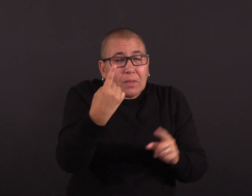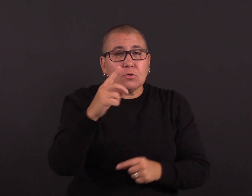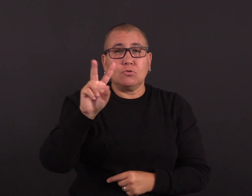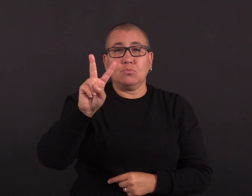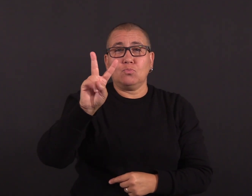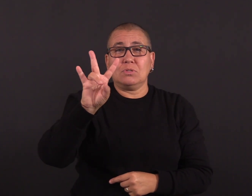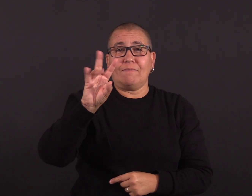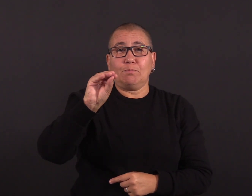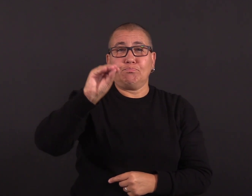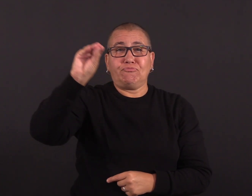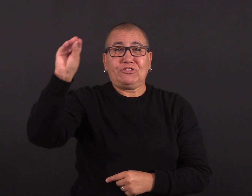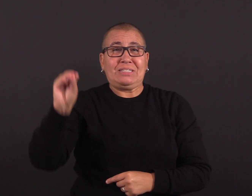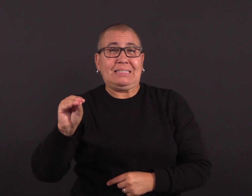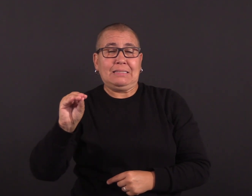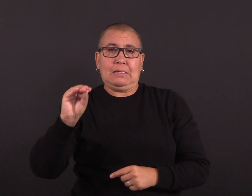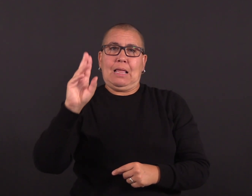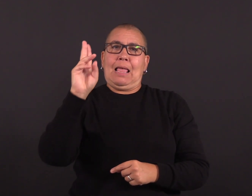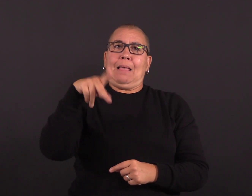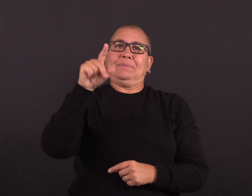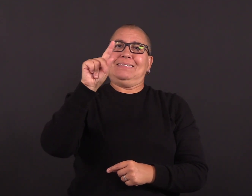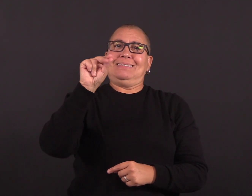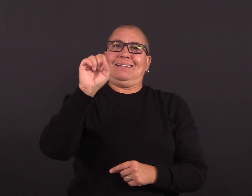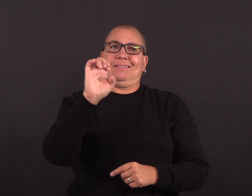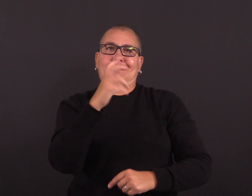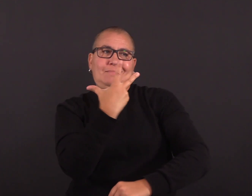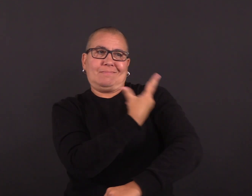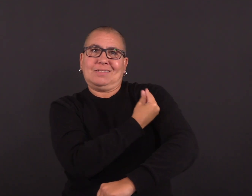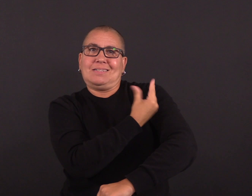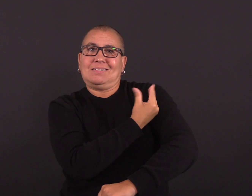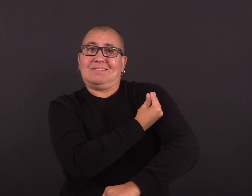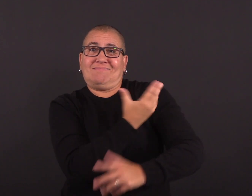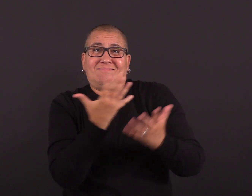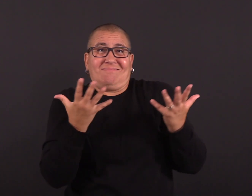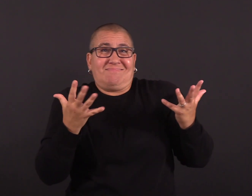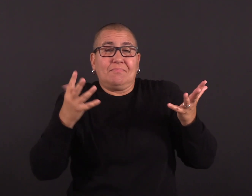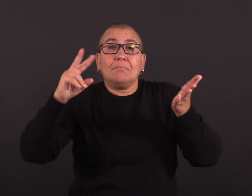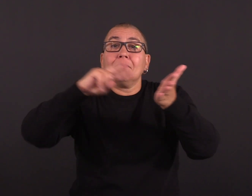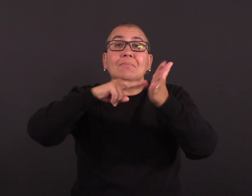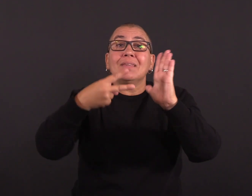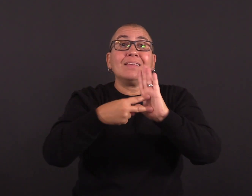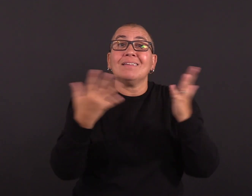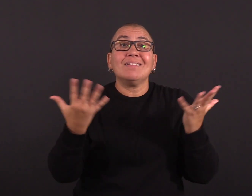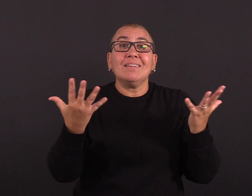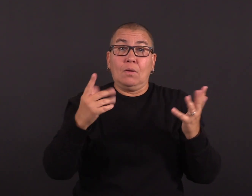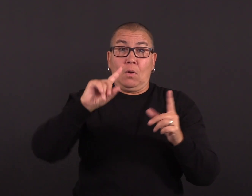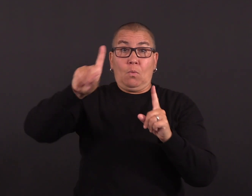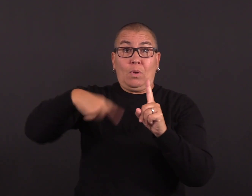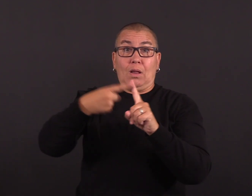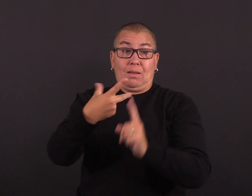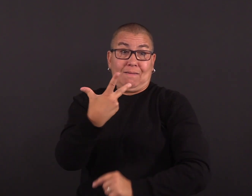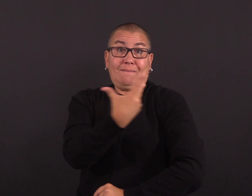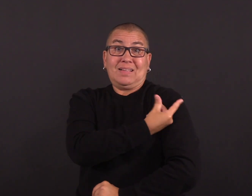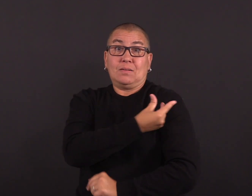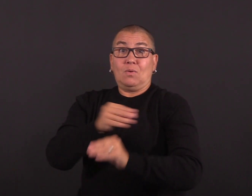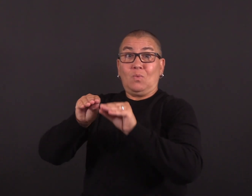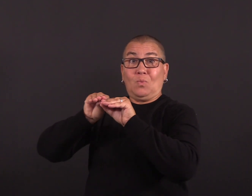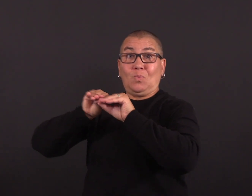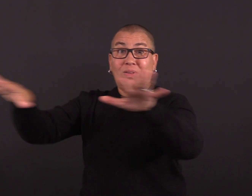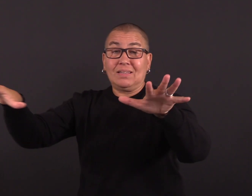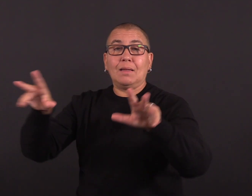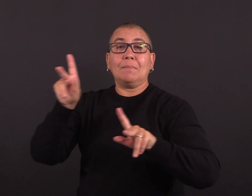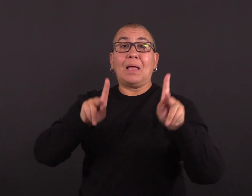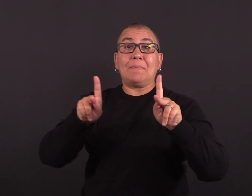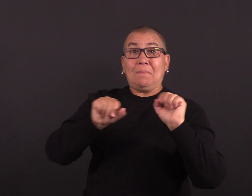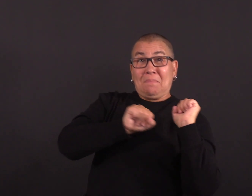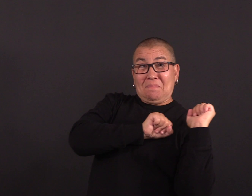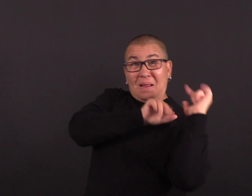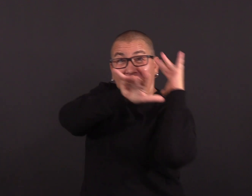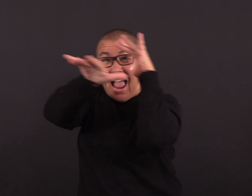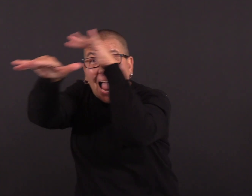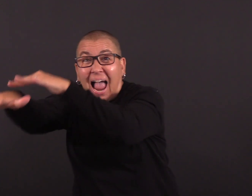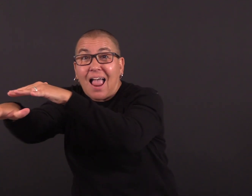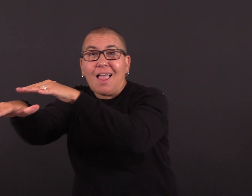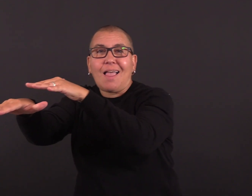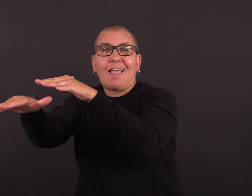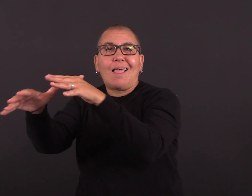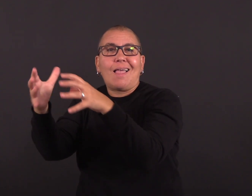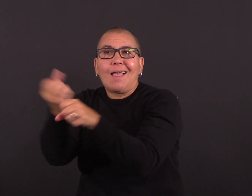of the vaccine have been abundant for months. COVID infections increased in Minnesota in